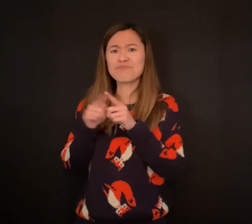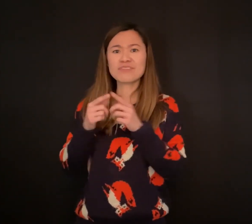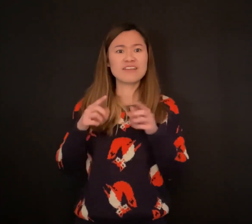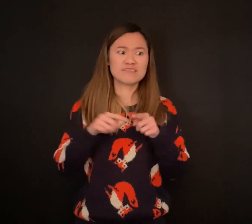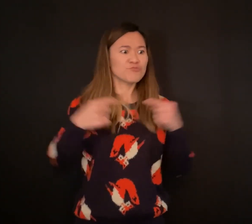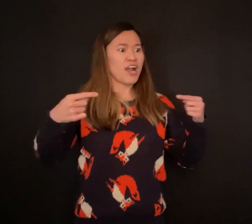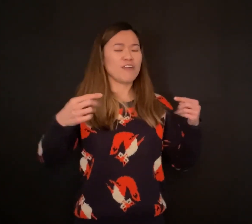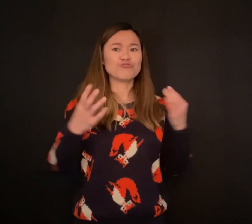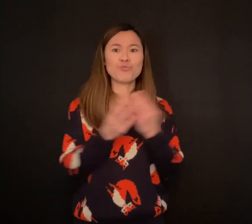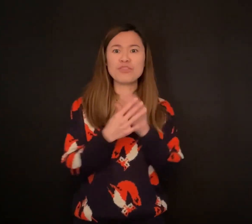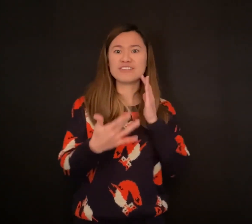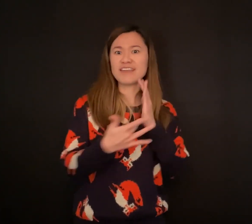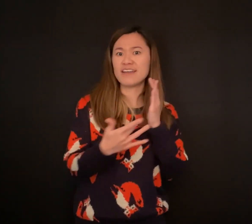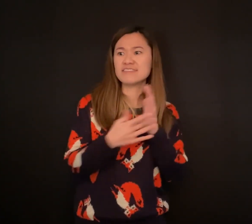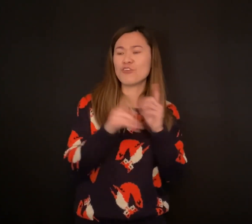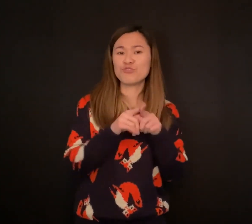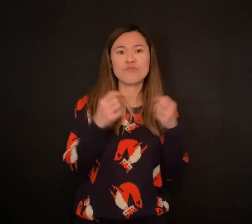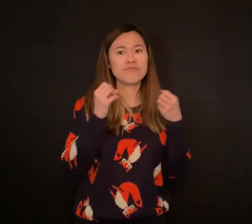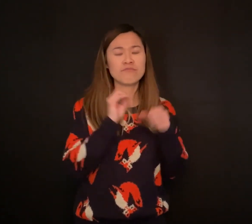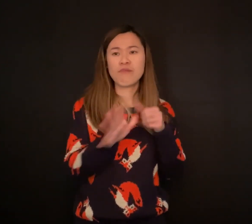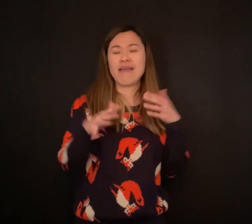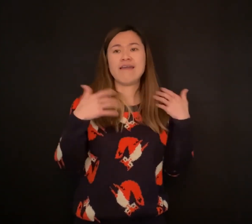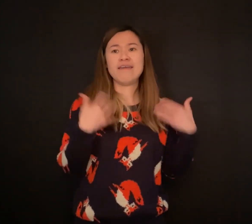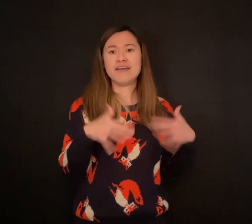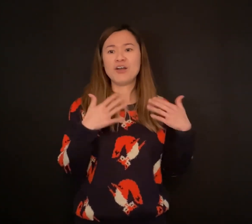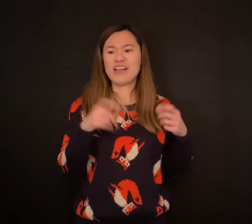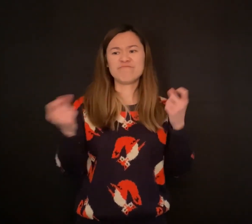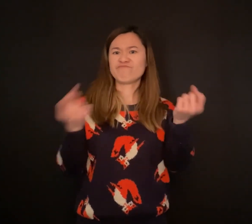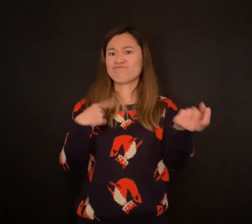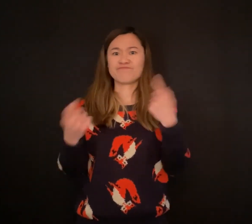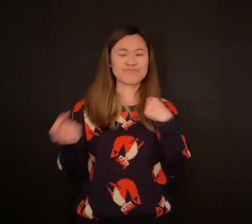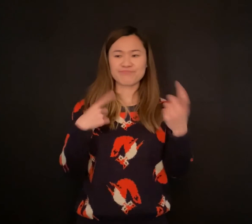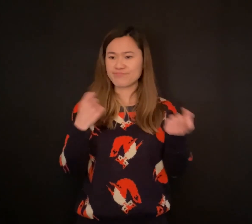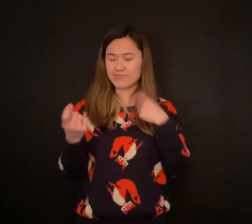It's a big challenge with all the technology and the various messages.